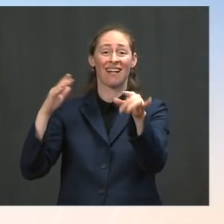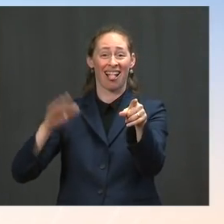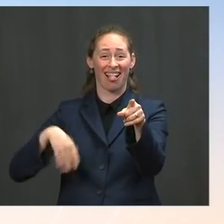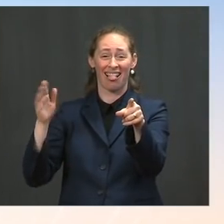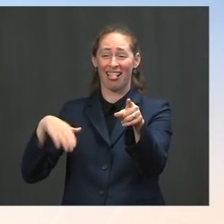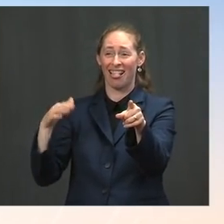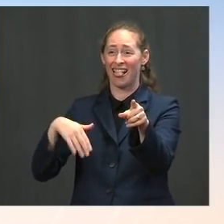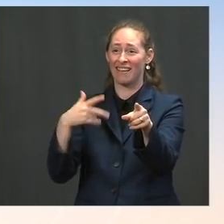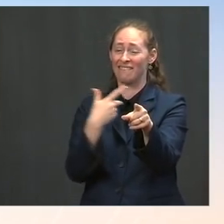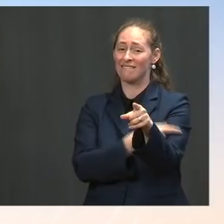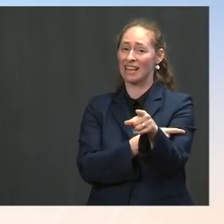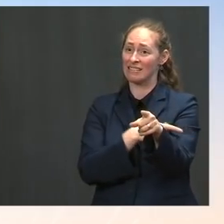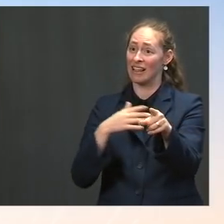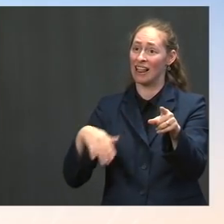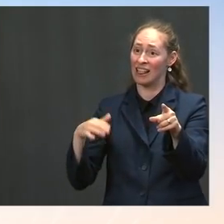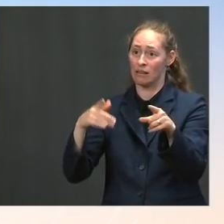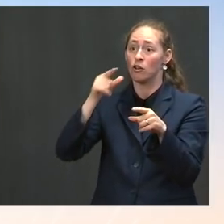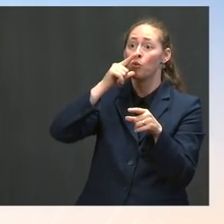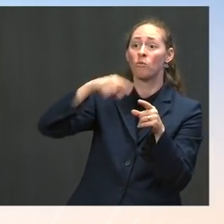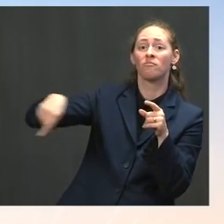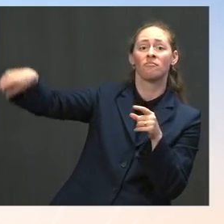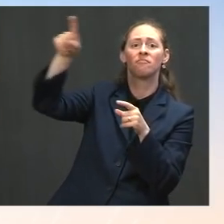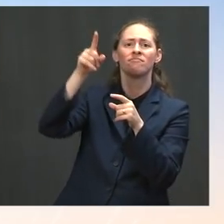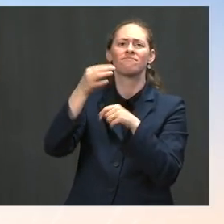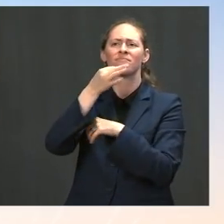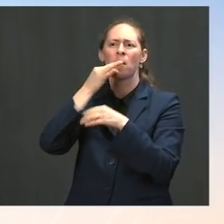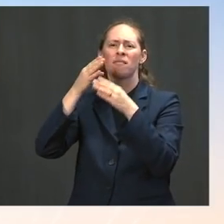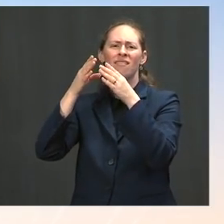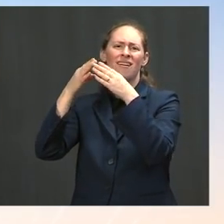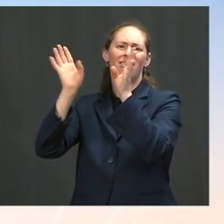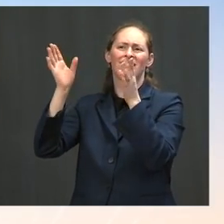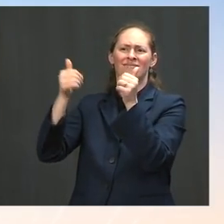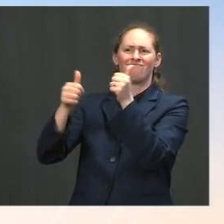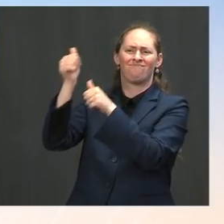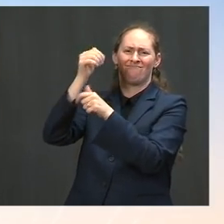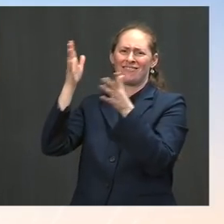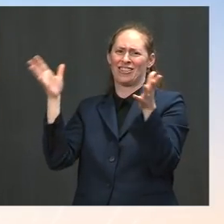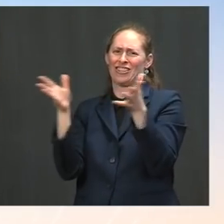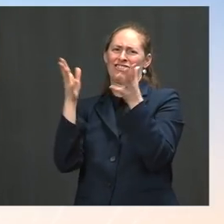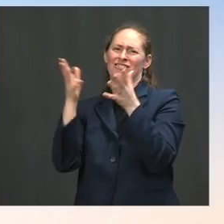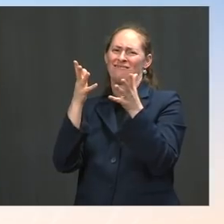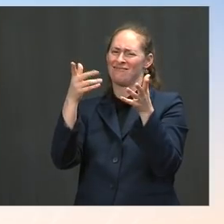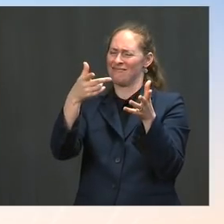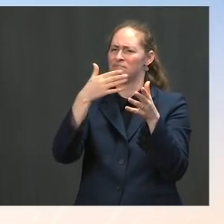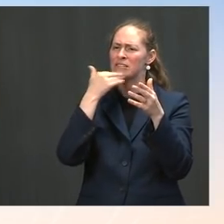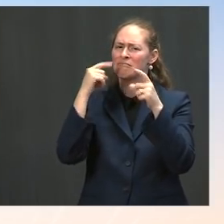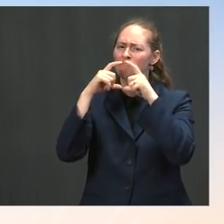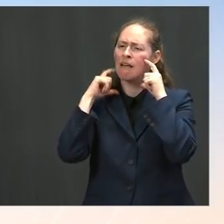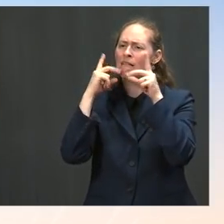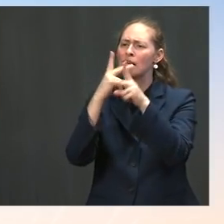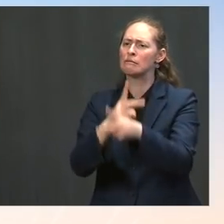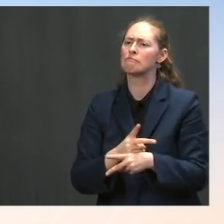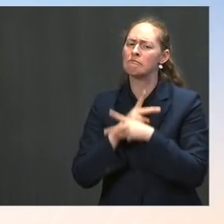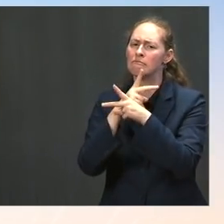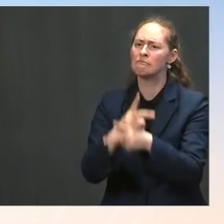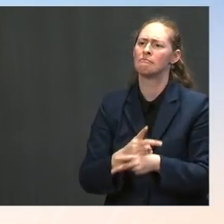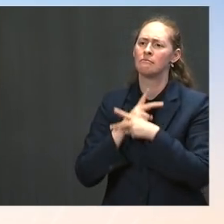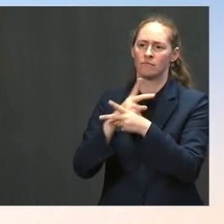from the federal government recommend you wear a mask. Anything we would determine would be guided by our health and medical experts. Go ahead.